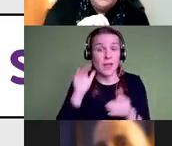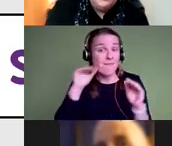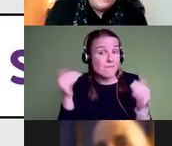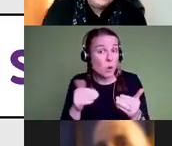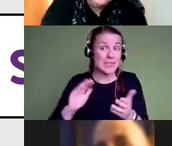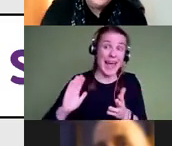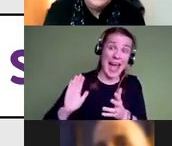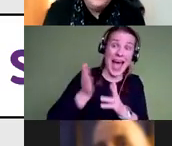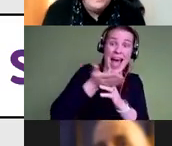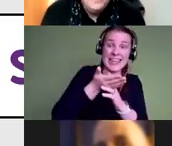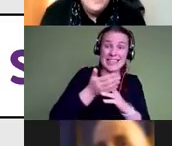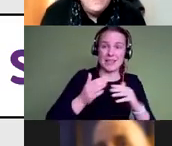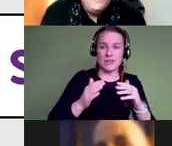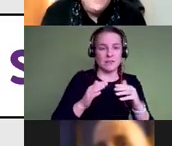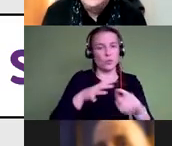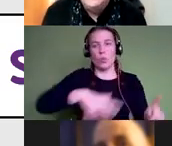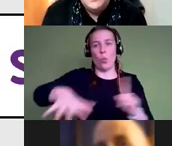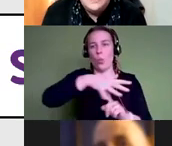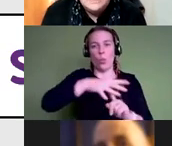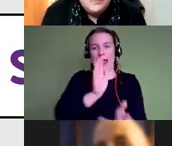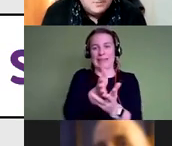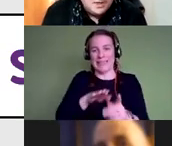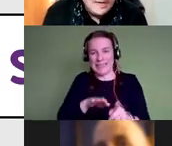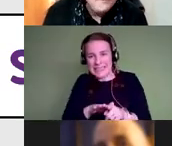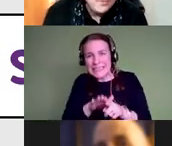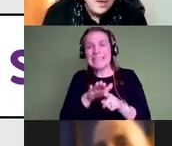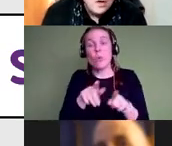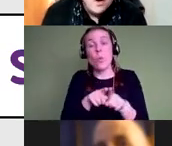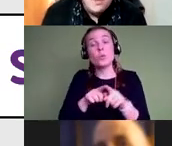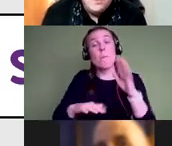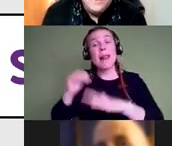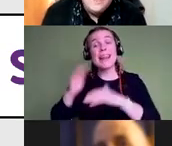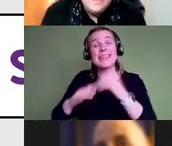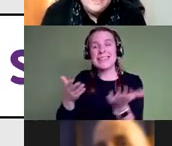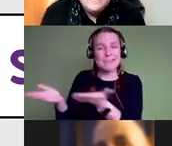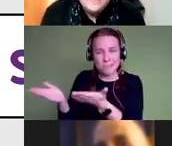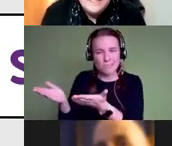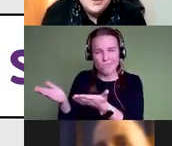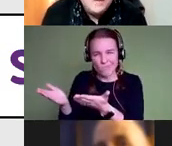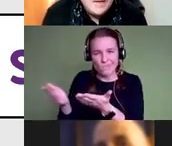that into the garden as well.